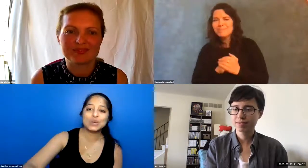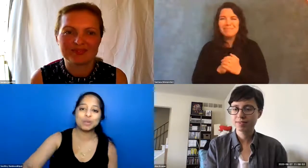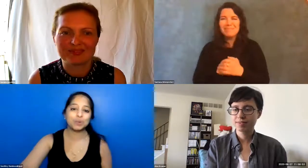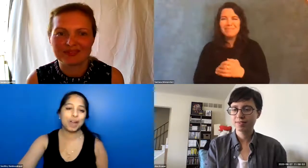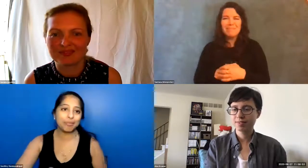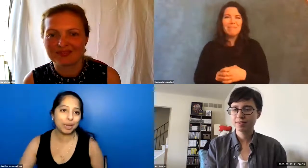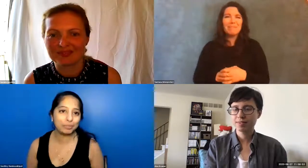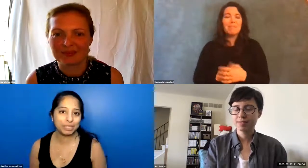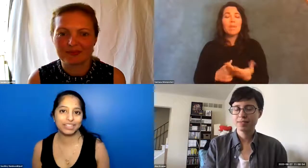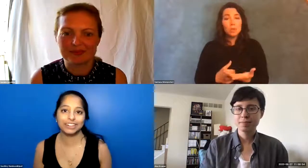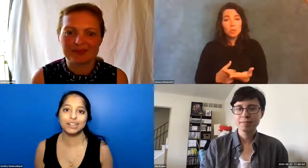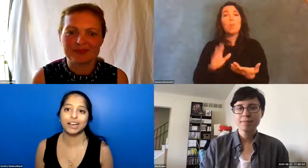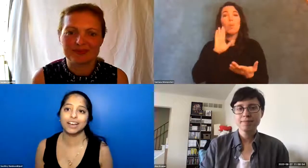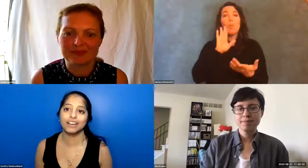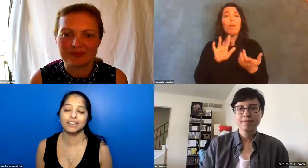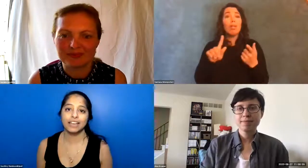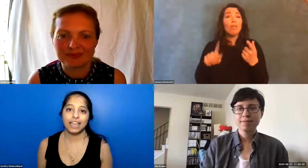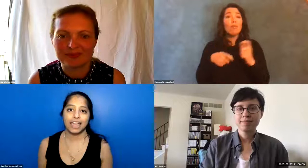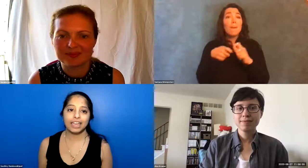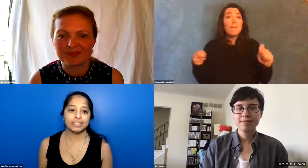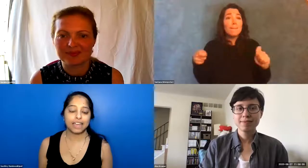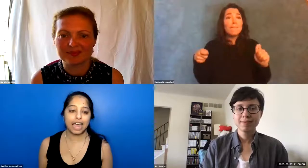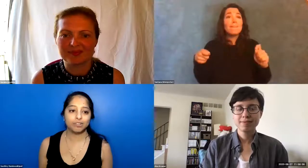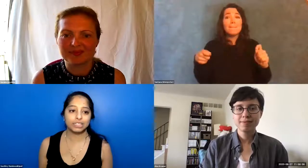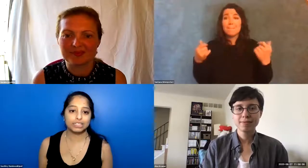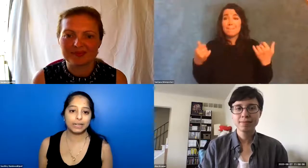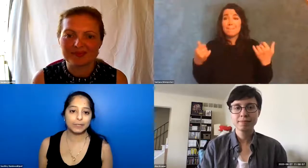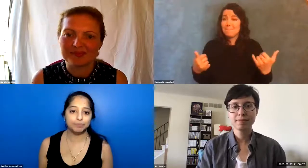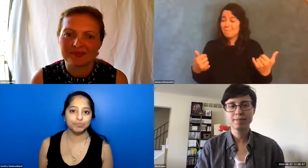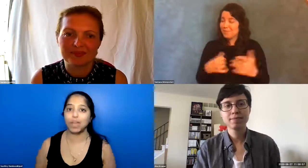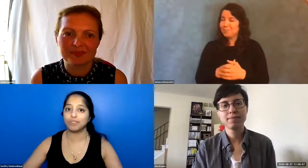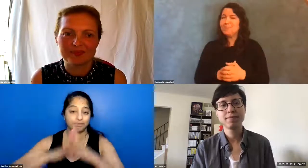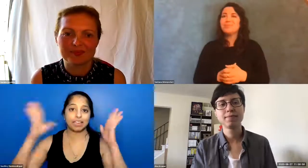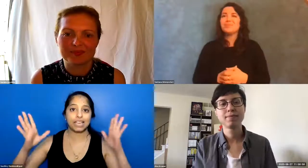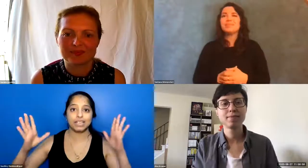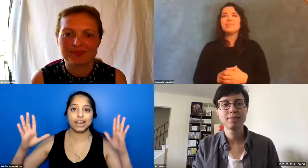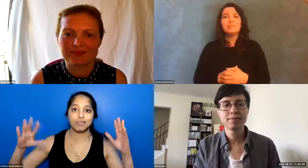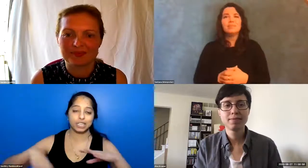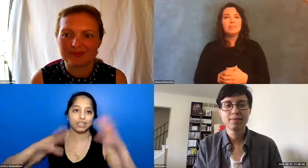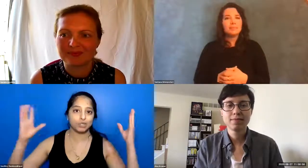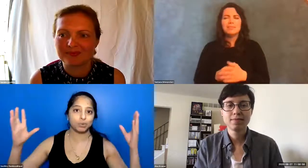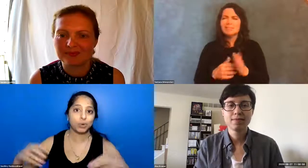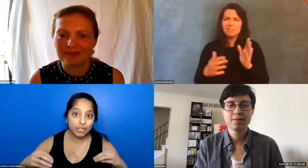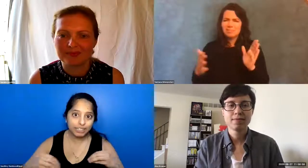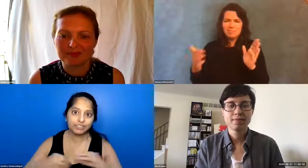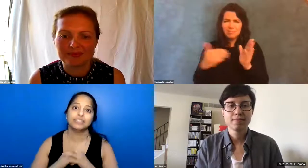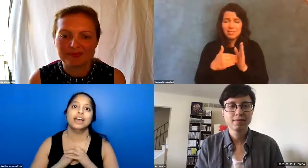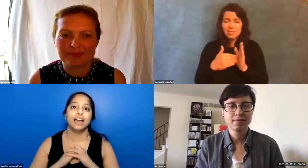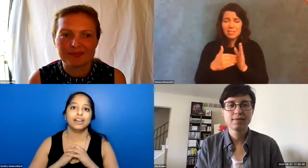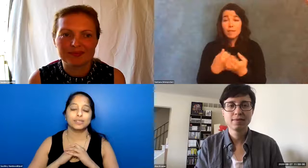So we will wrap up here, and I will -- like I said everything is recorded.